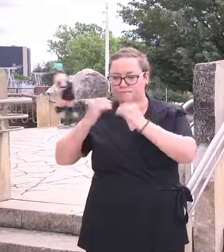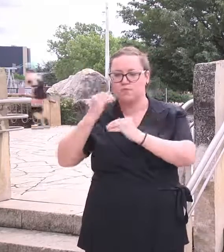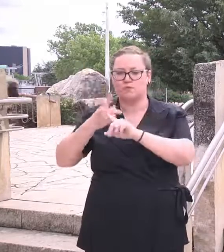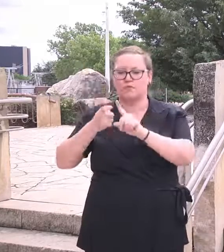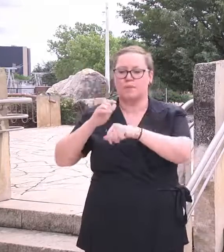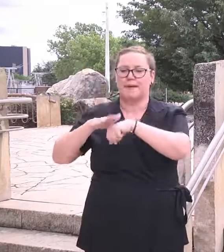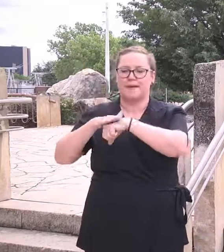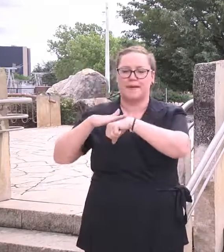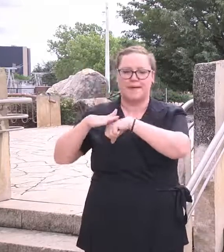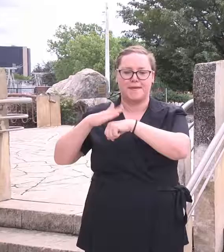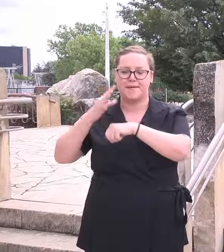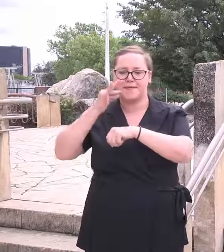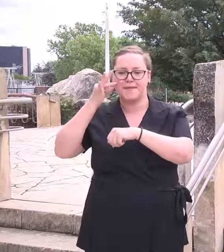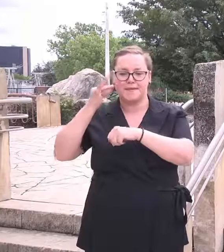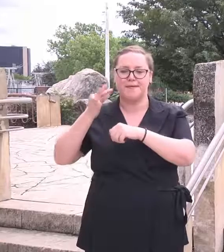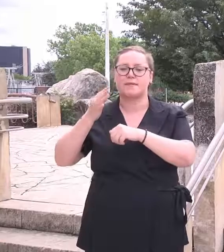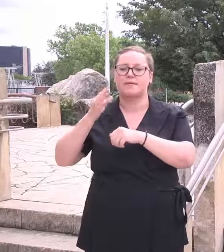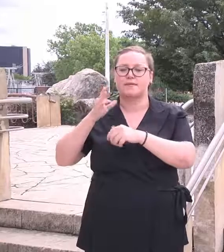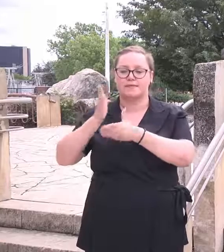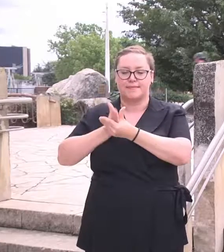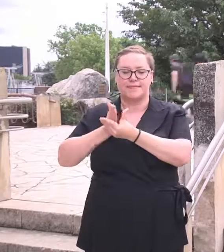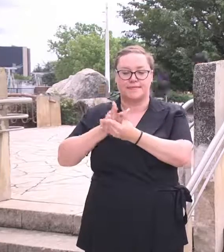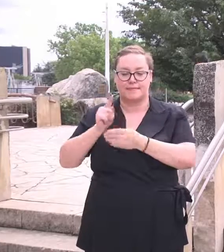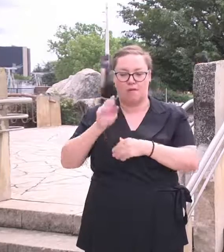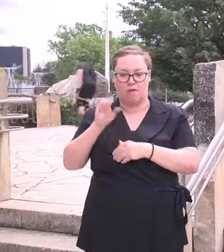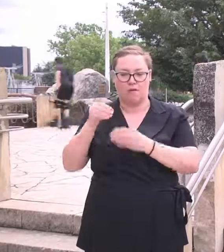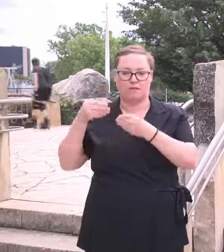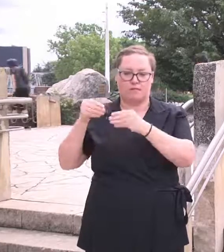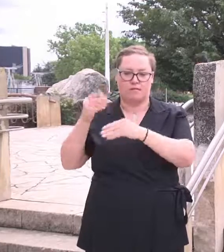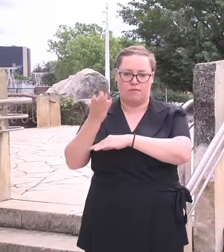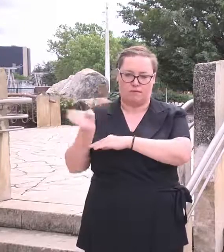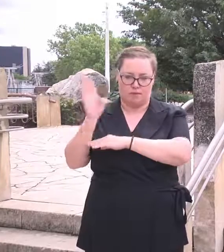will be selling Indian tacos throughout the day also the mid- America all- Indian museum